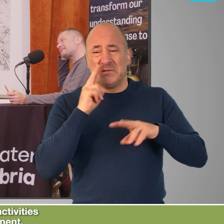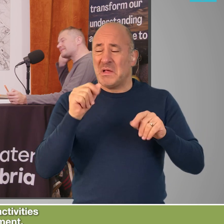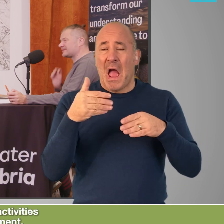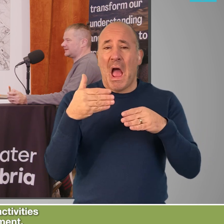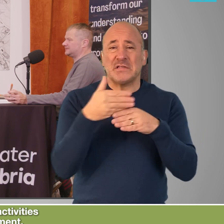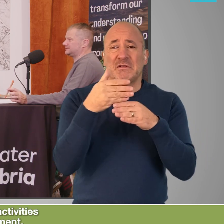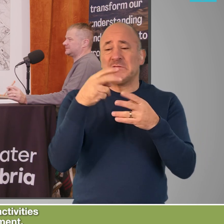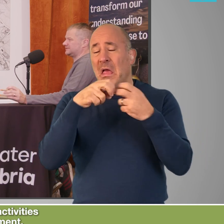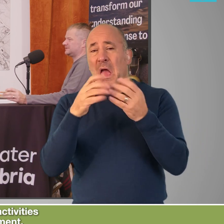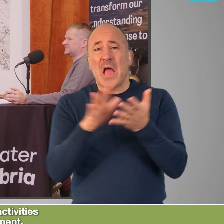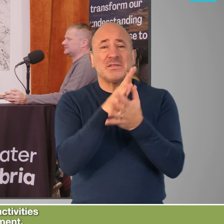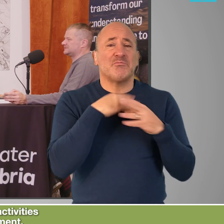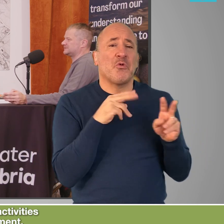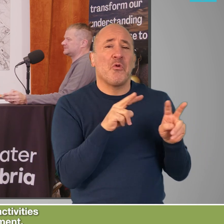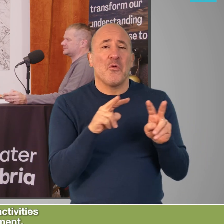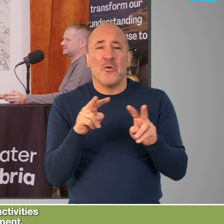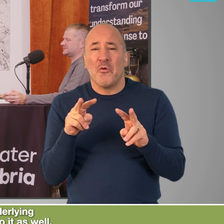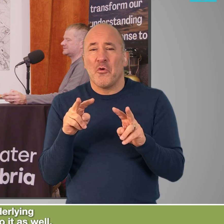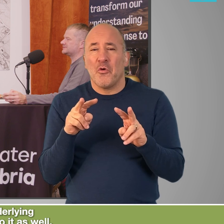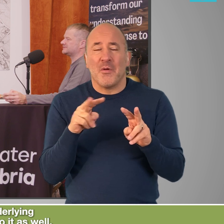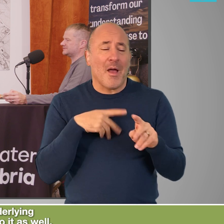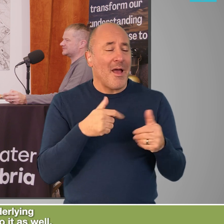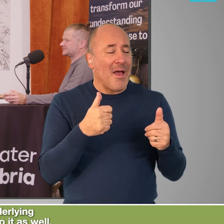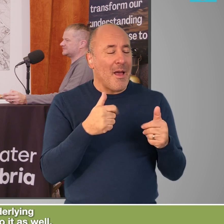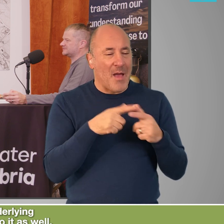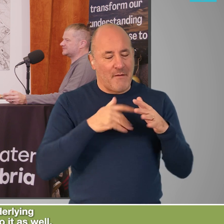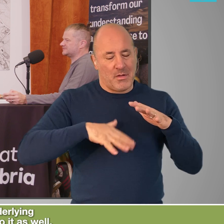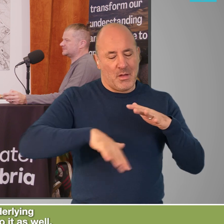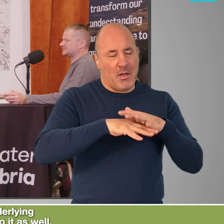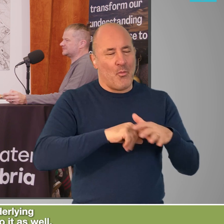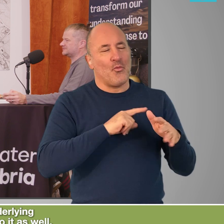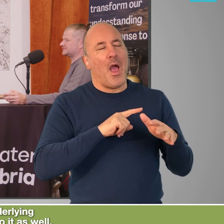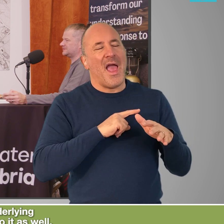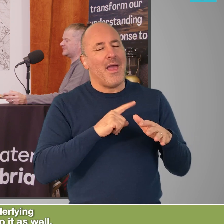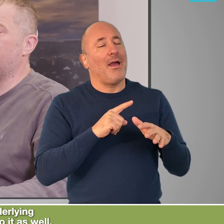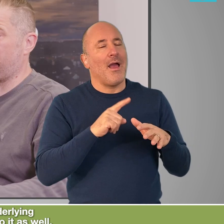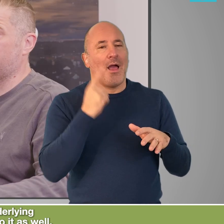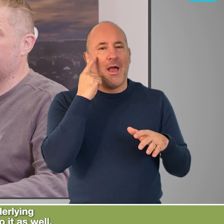that tends to be activities and entertainment, but it has an underlying functional element to it as well.